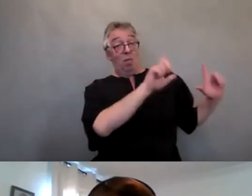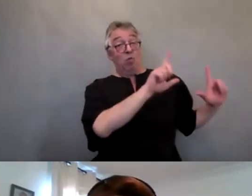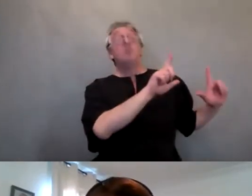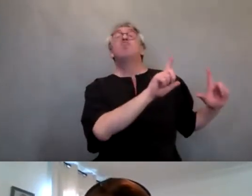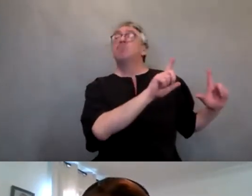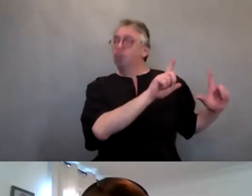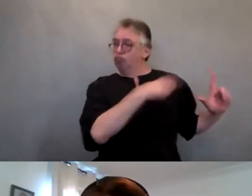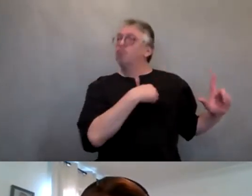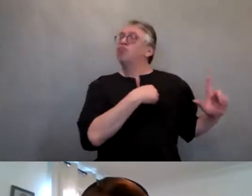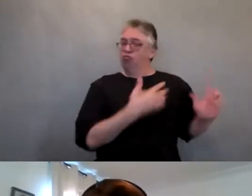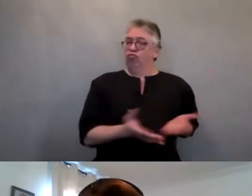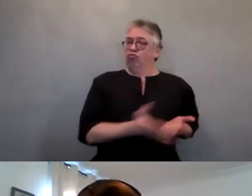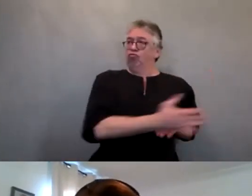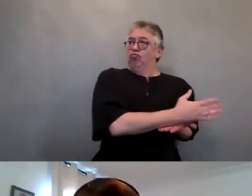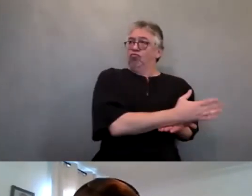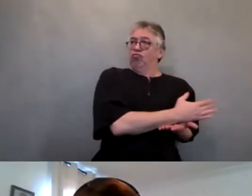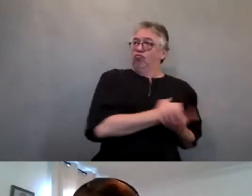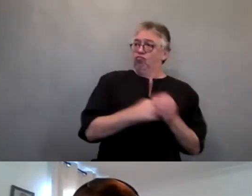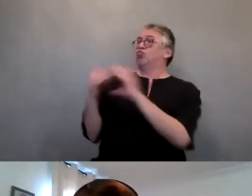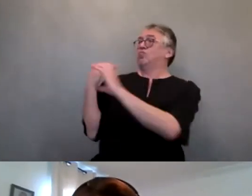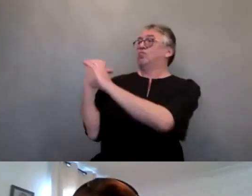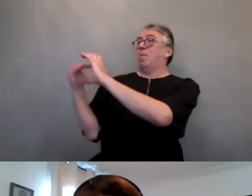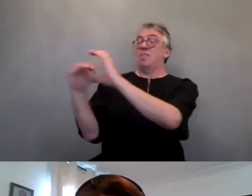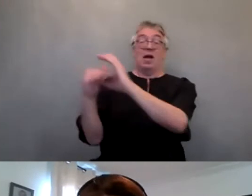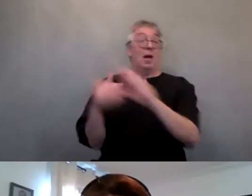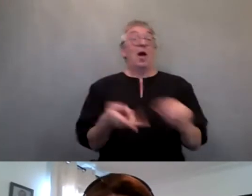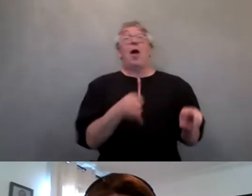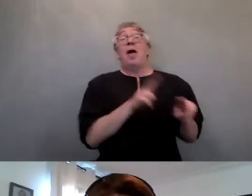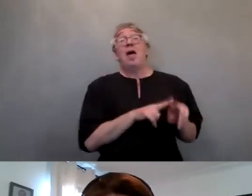if they can have access to the Power Points.